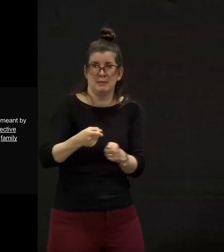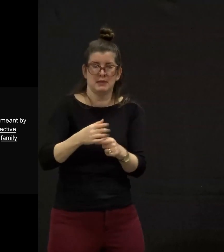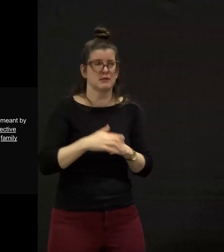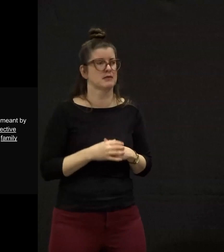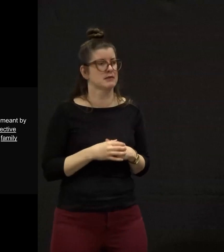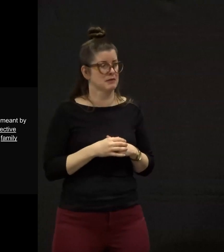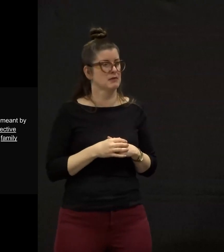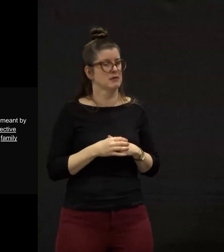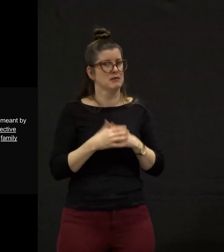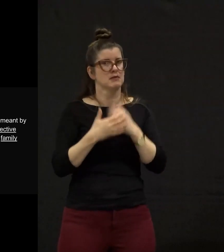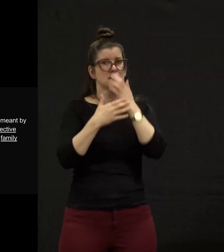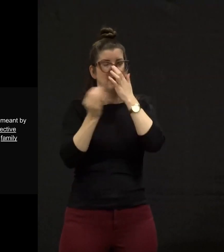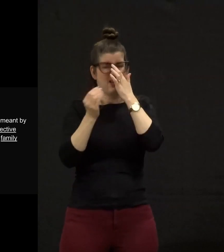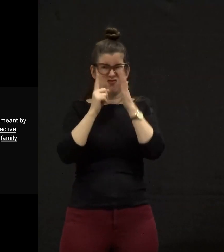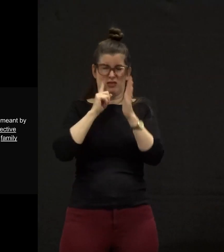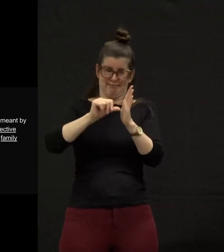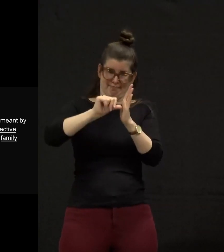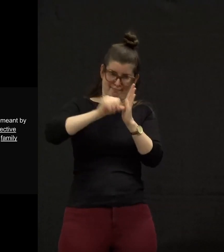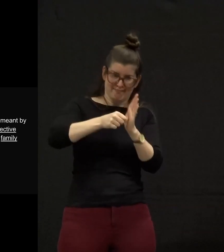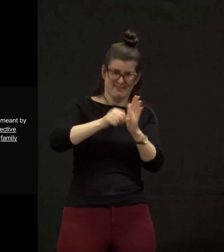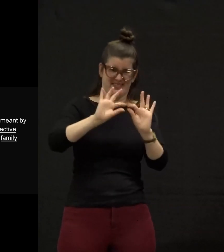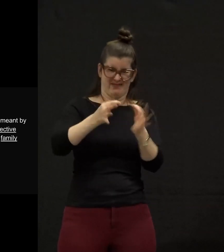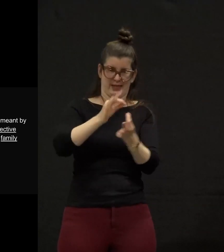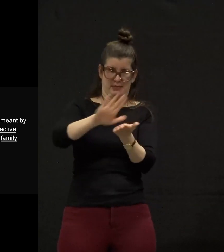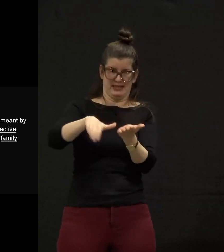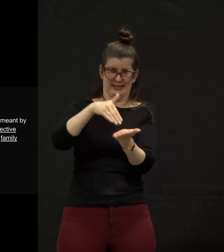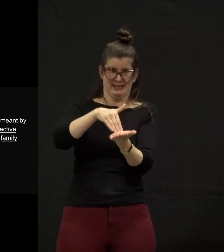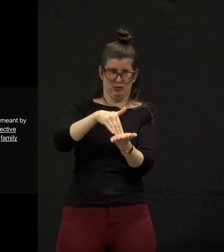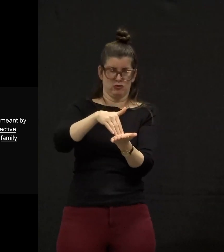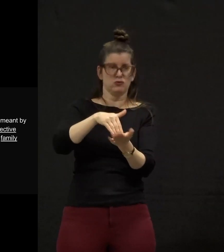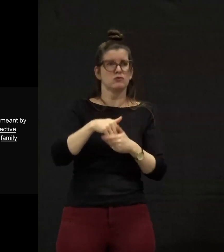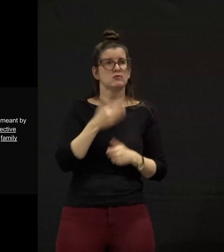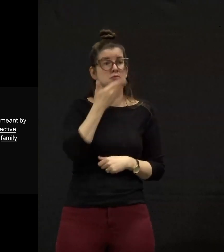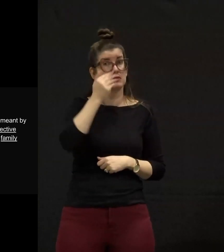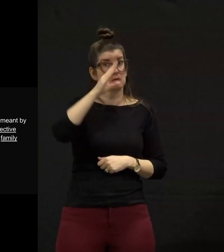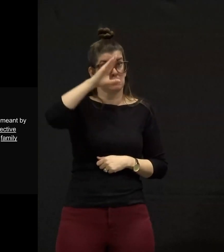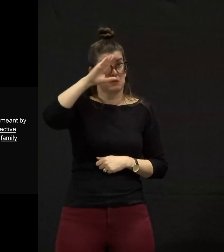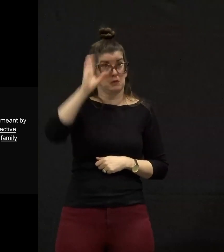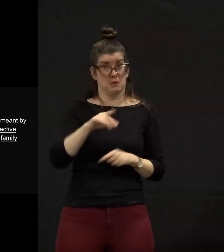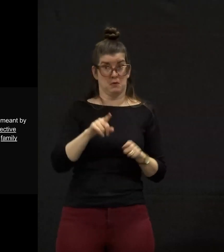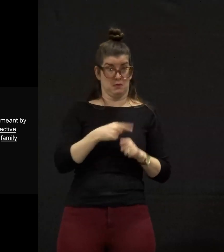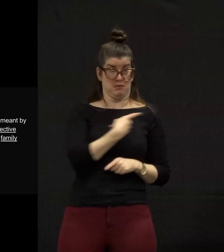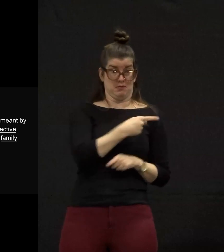And emphasis on family-centered, because we know that as pediatric psychologists,